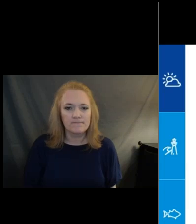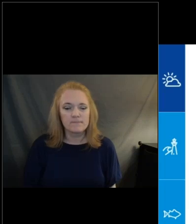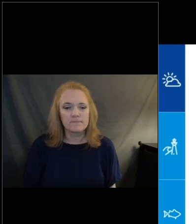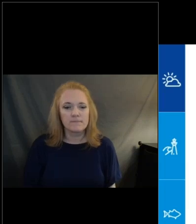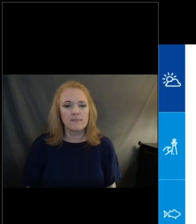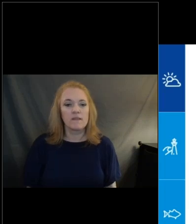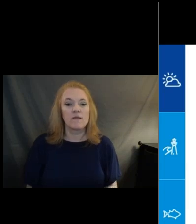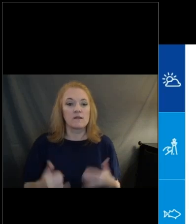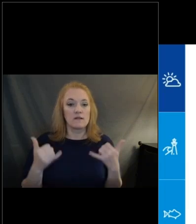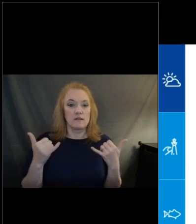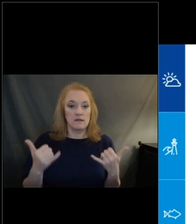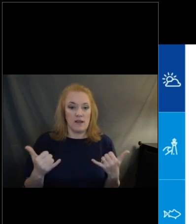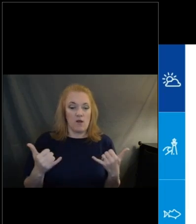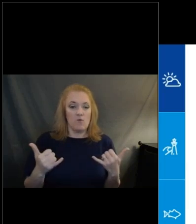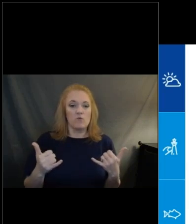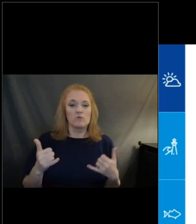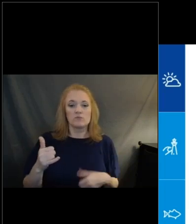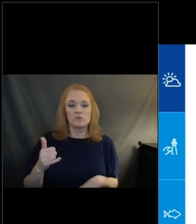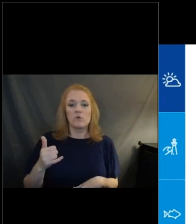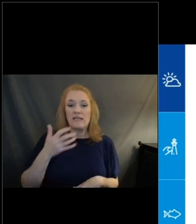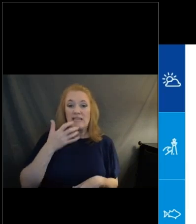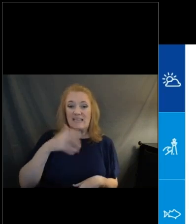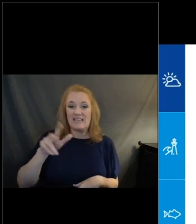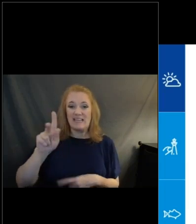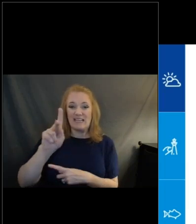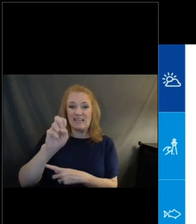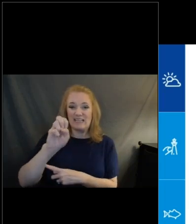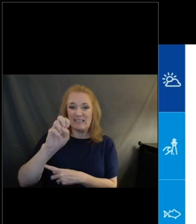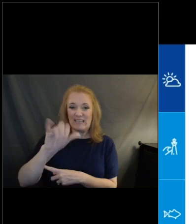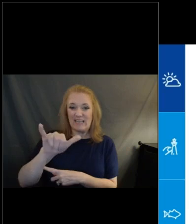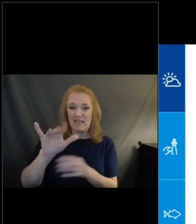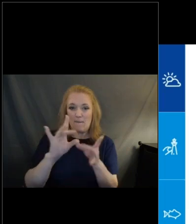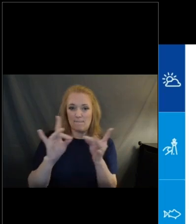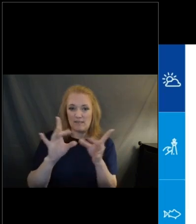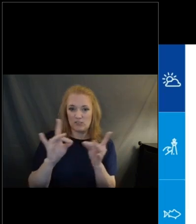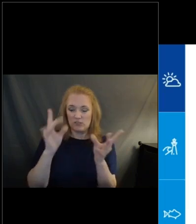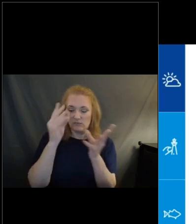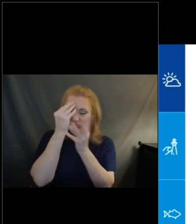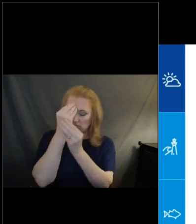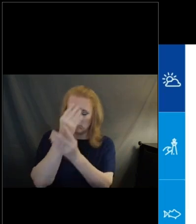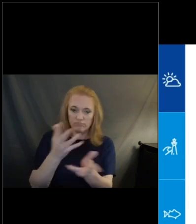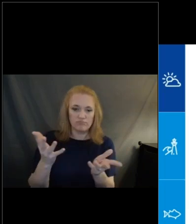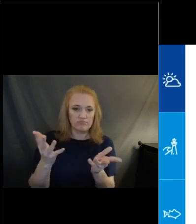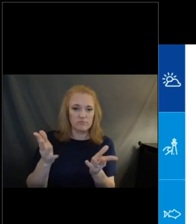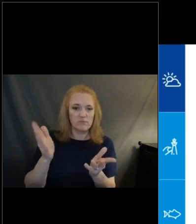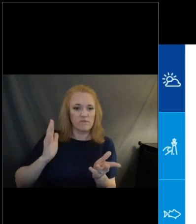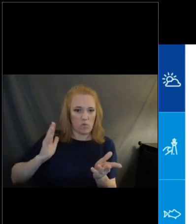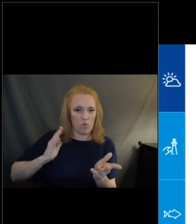We started issuing Key Messages a couple seasons back, refined the situation in terms of the